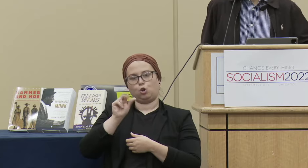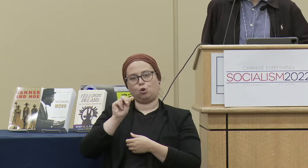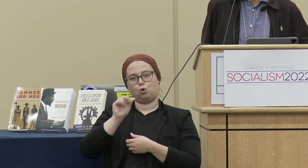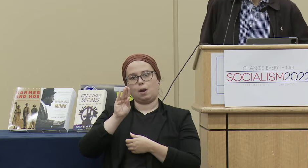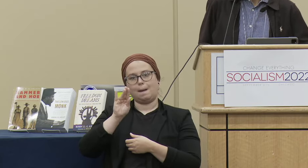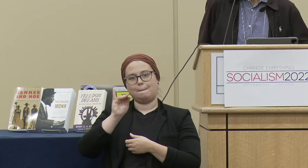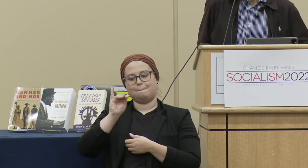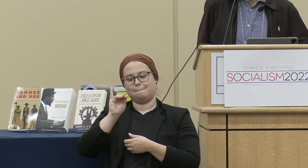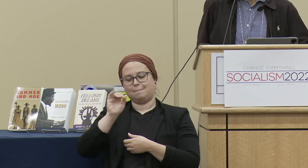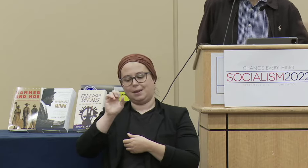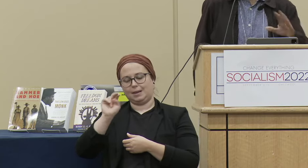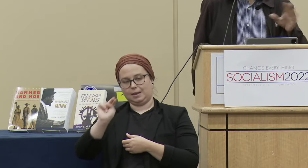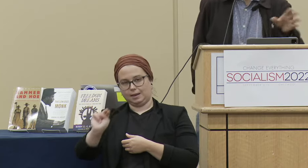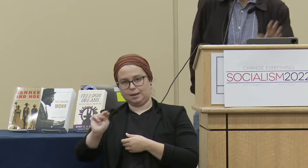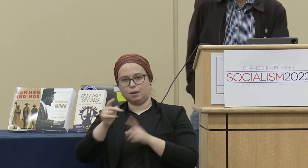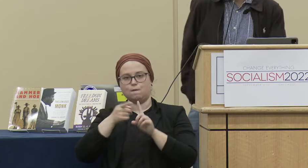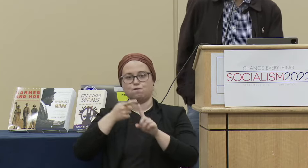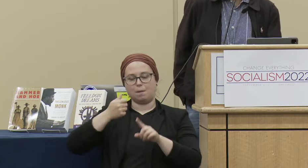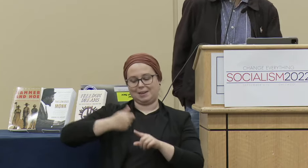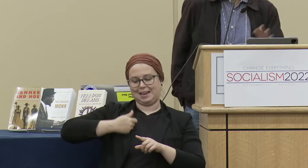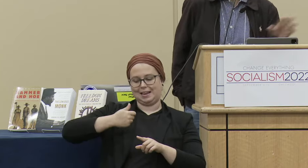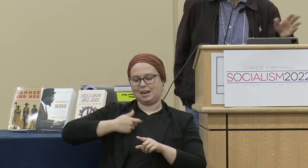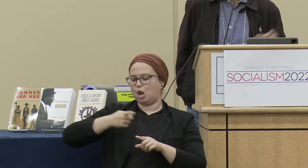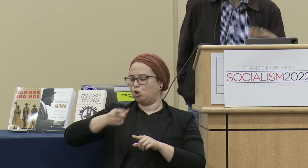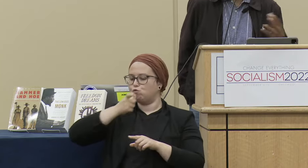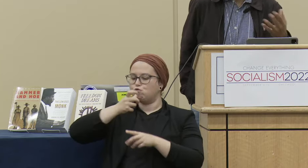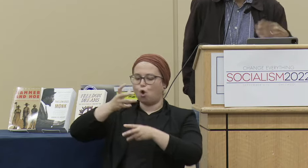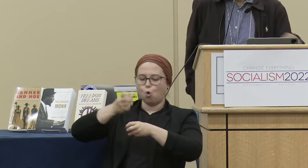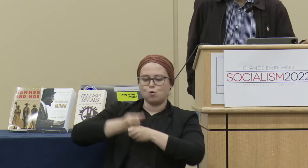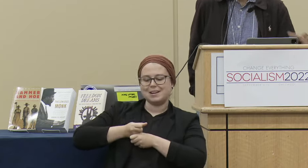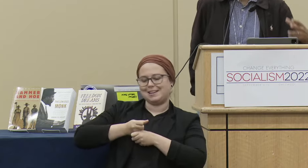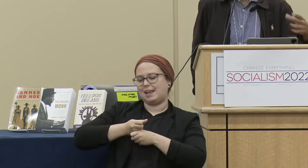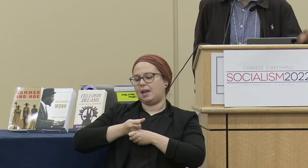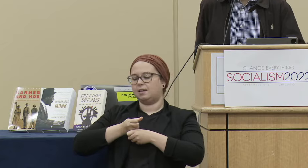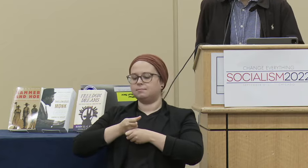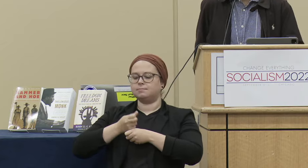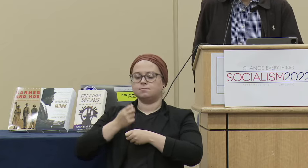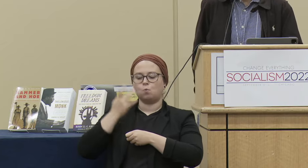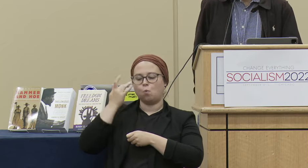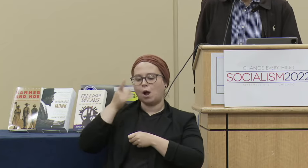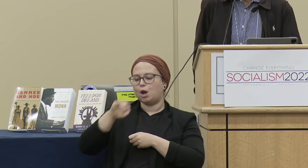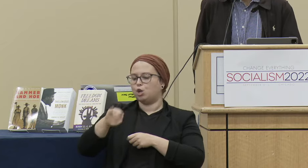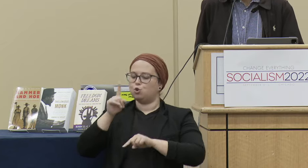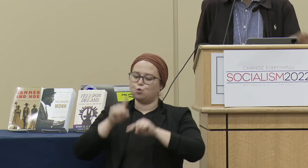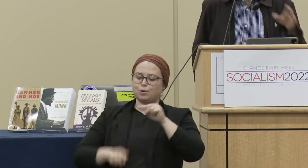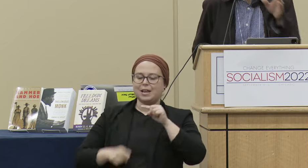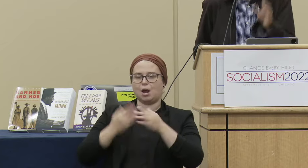America , from Canada, you don't get reparations, because